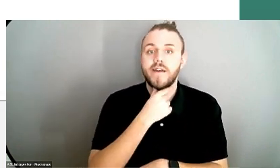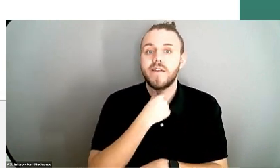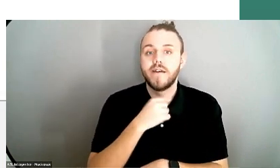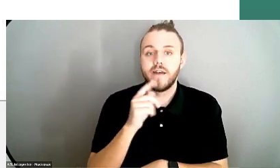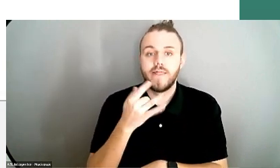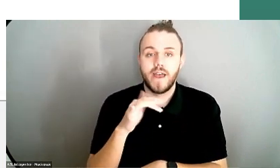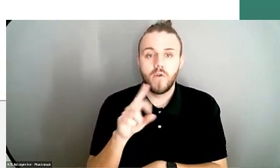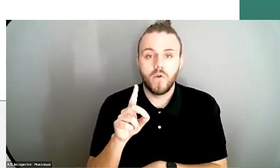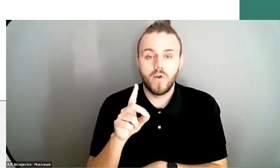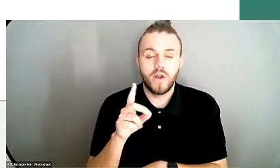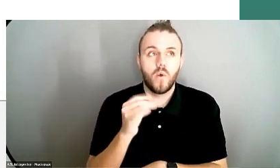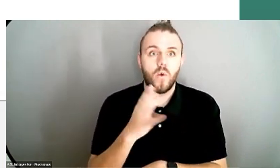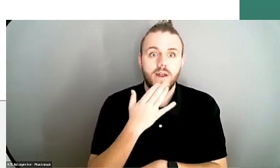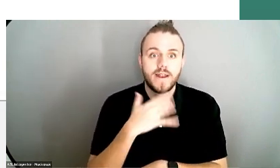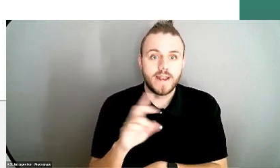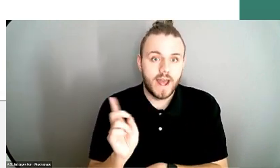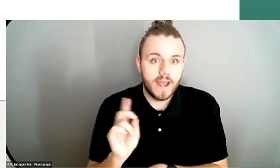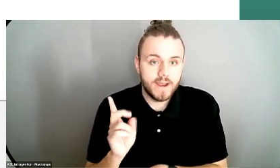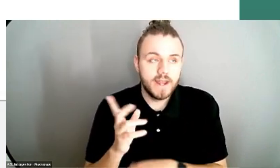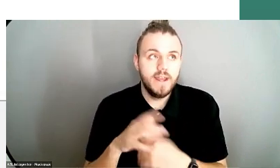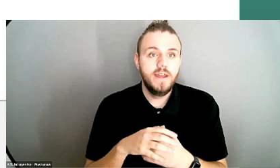diabetes or cardiac issues that these